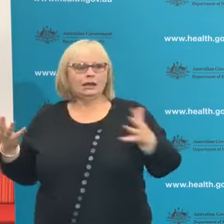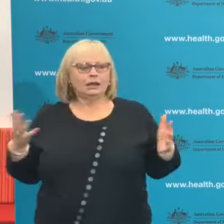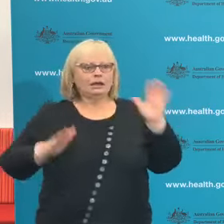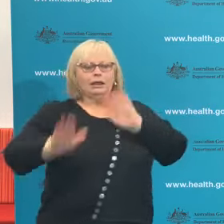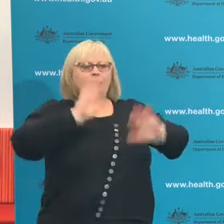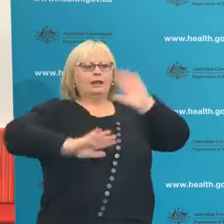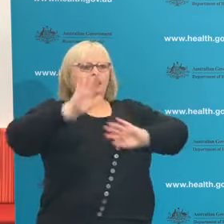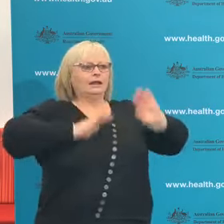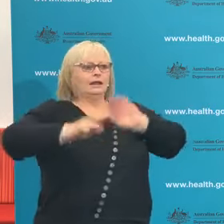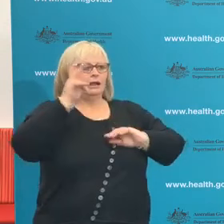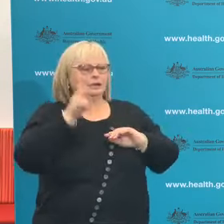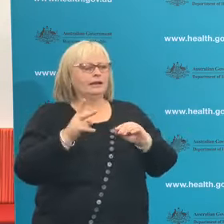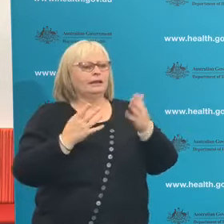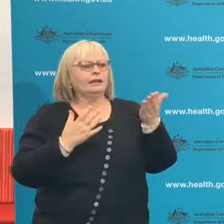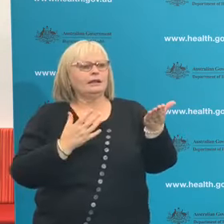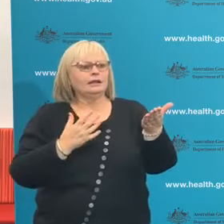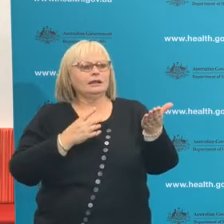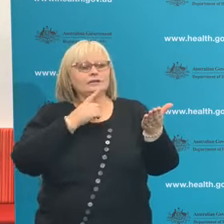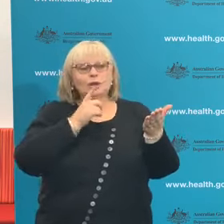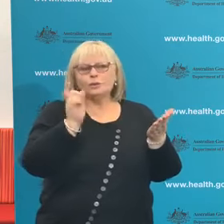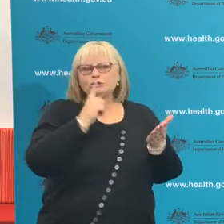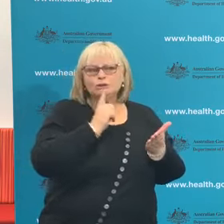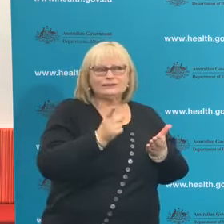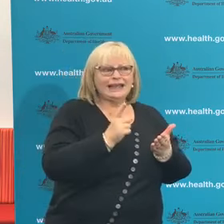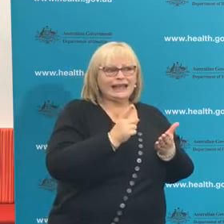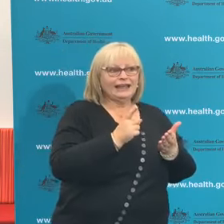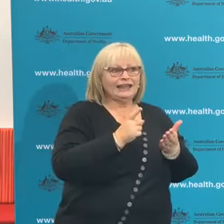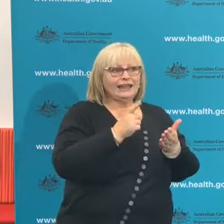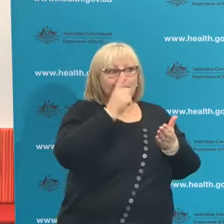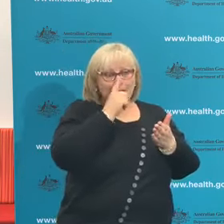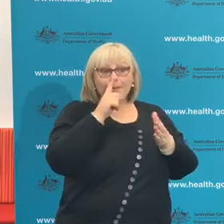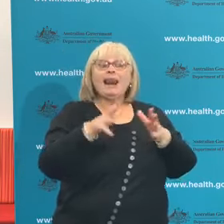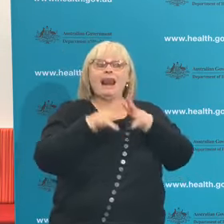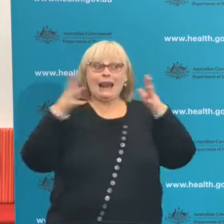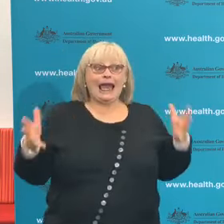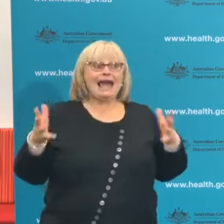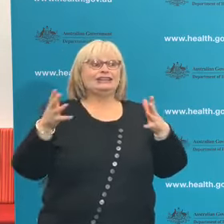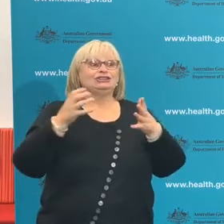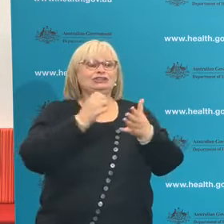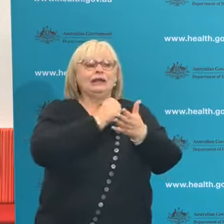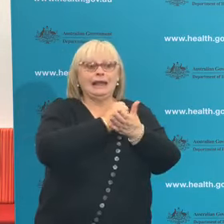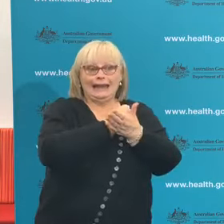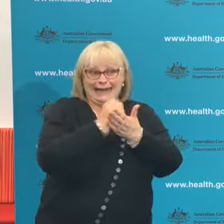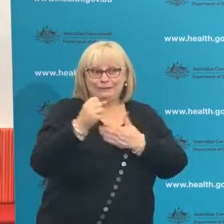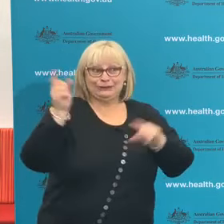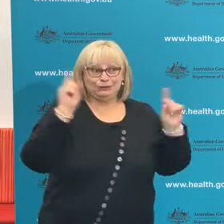Given that, what do you say then to people who were seen gathering in very large numbers in beaches, parks, shopping centres over the recent -